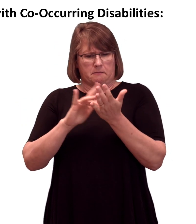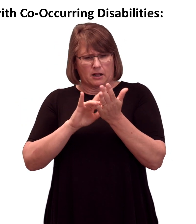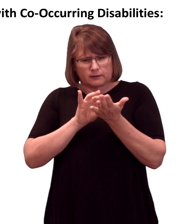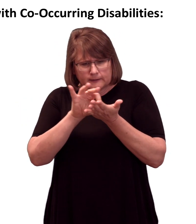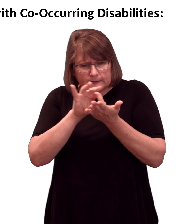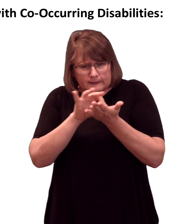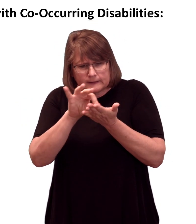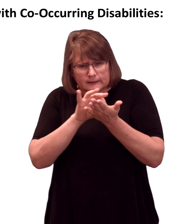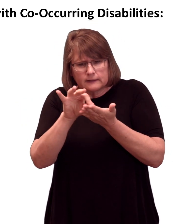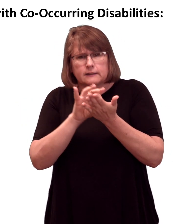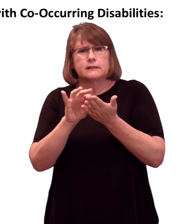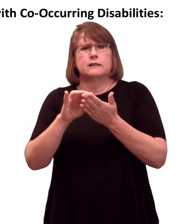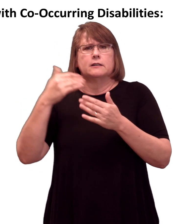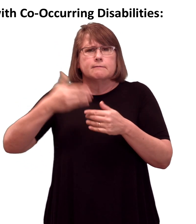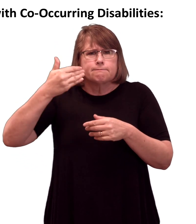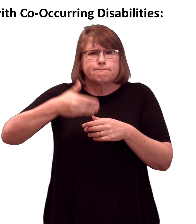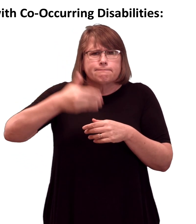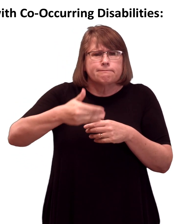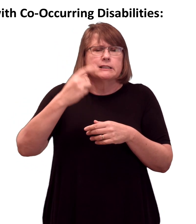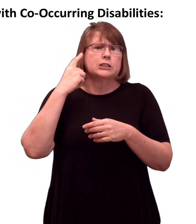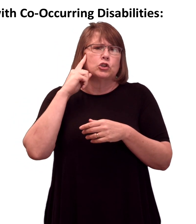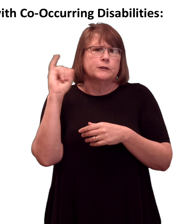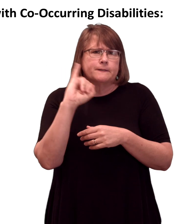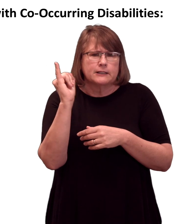medical tracking of numerous ear infections